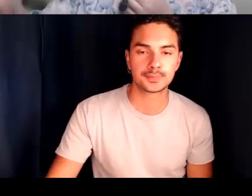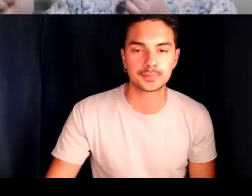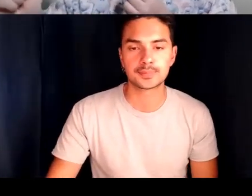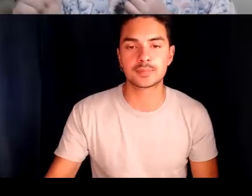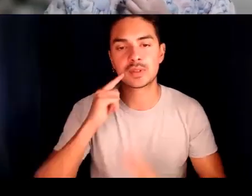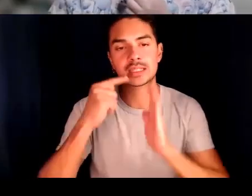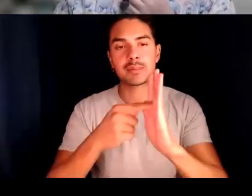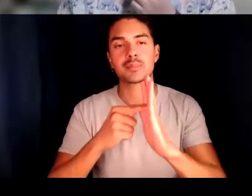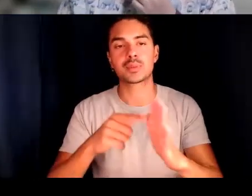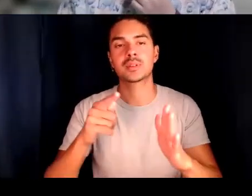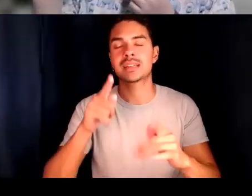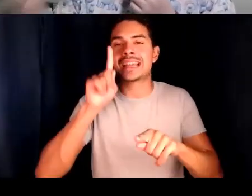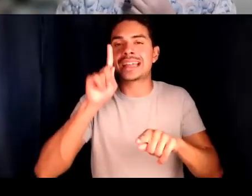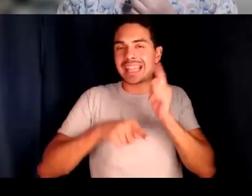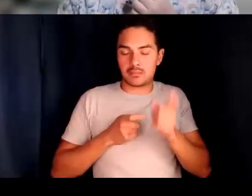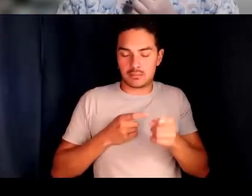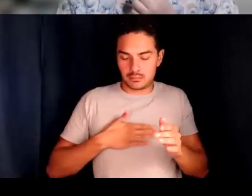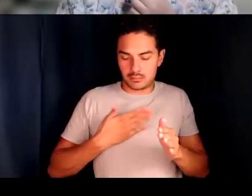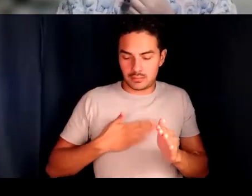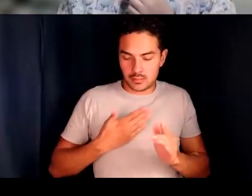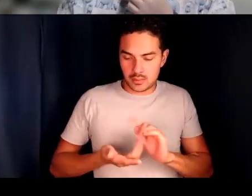it stays or it comes really fast.